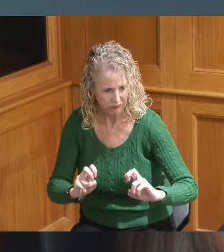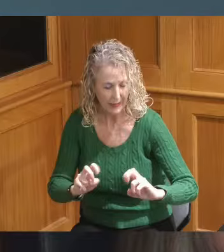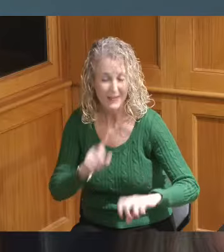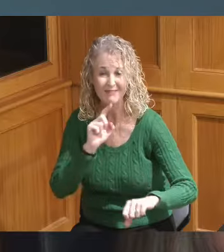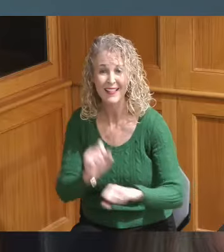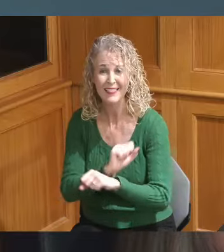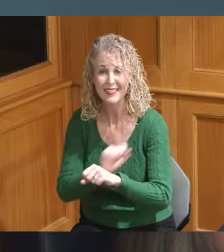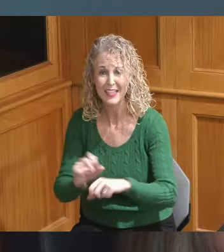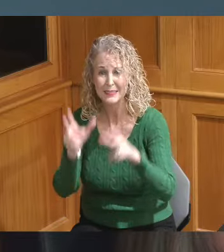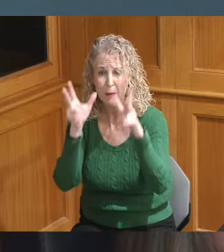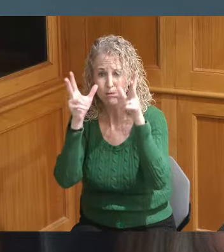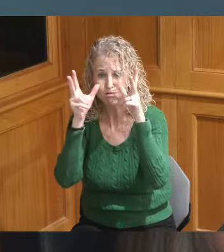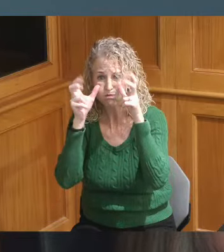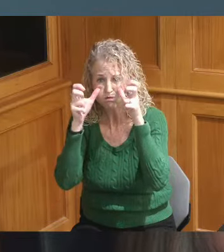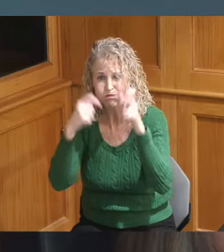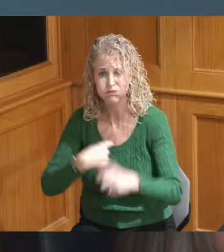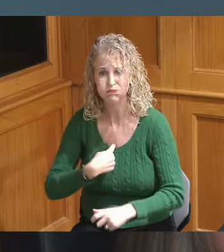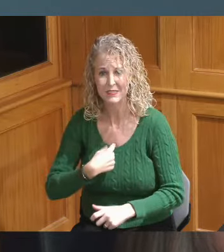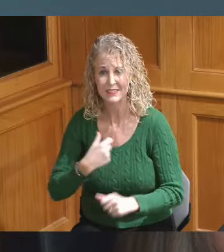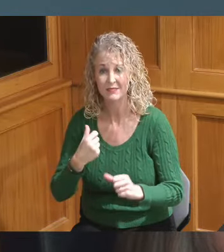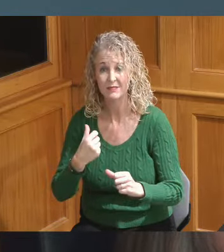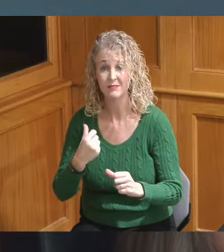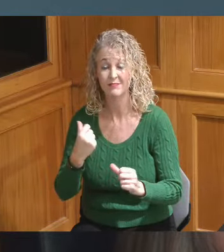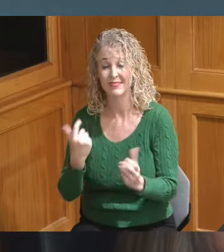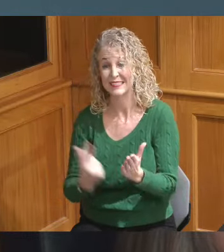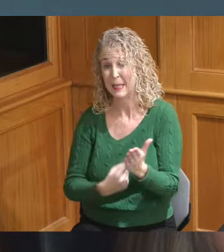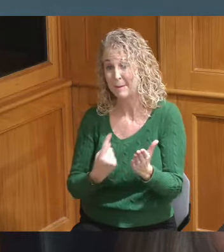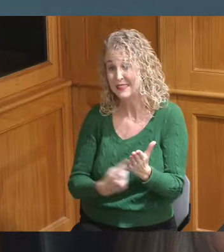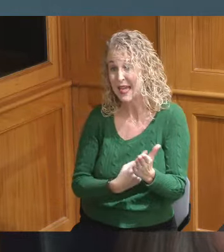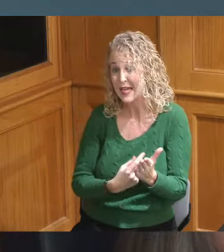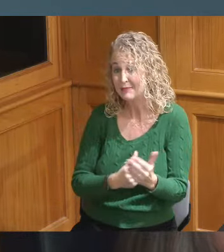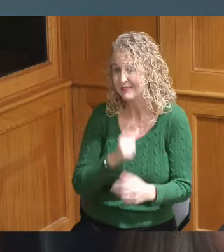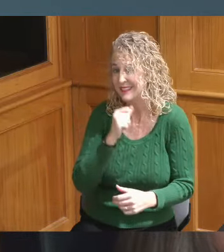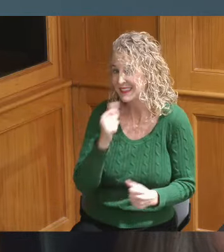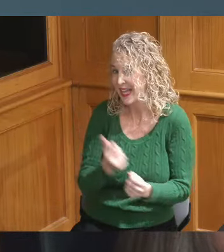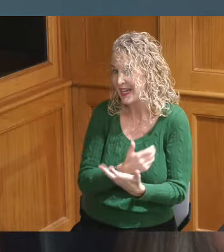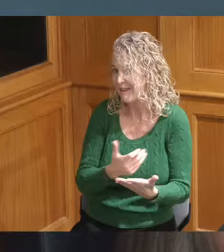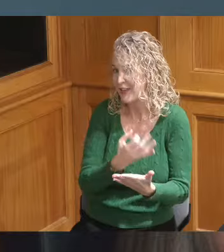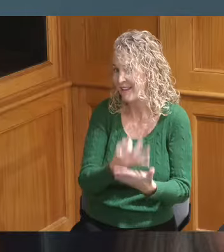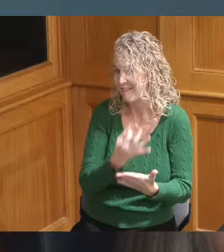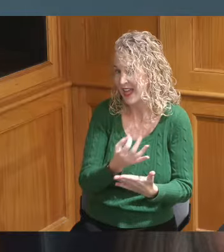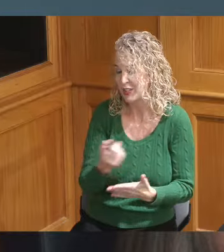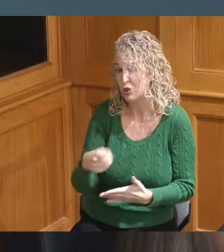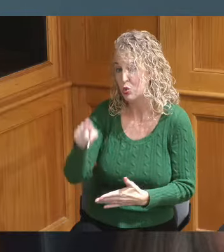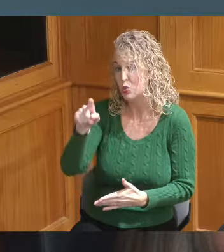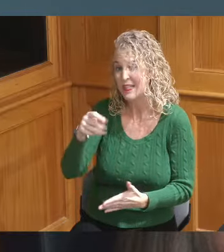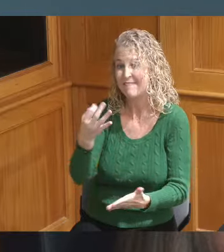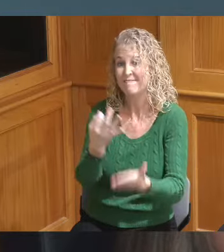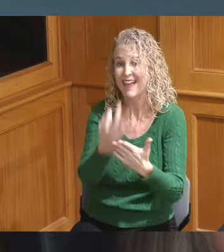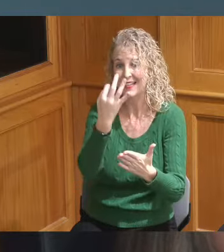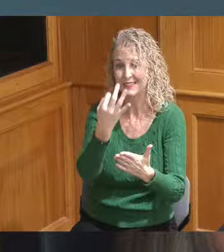what we say because everything you hear is not the fact. You need to fact check. That's my wish